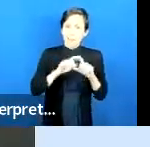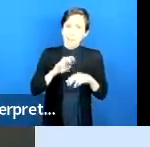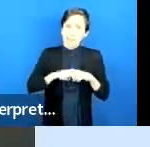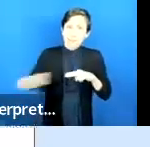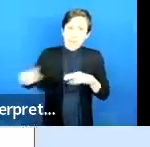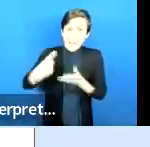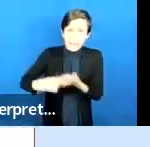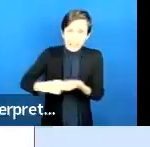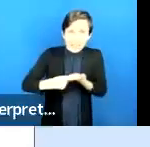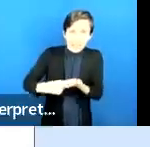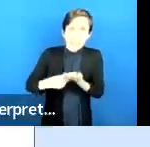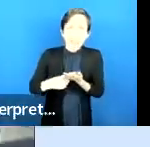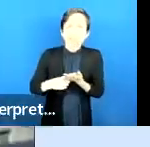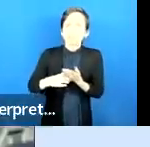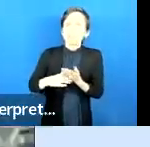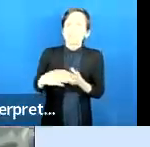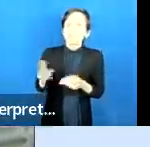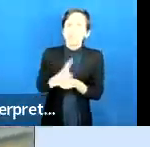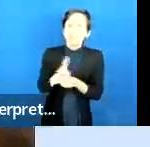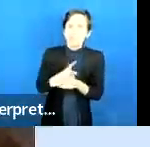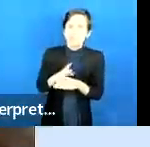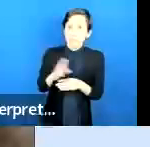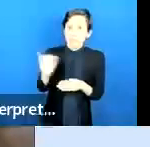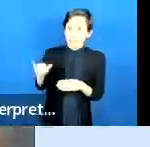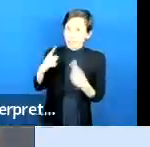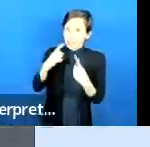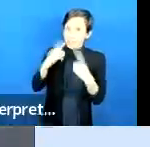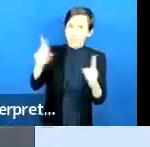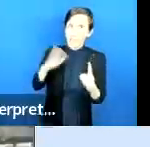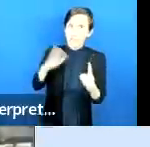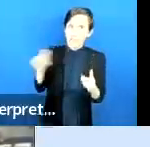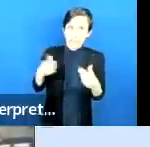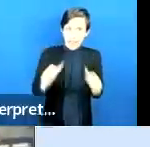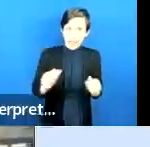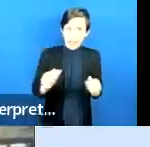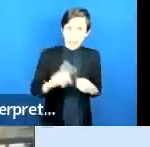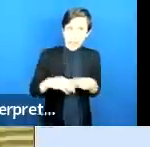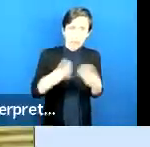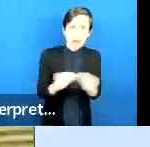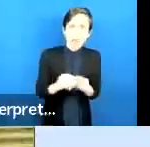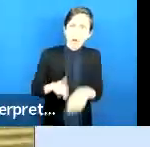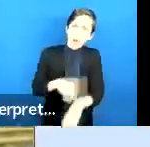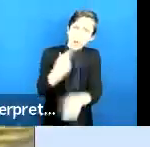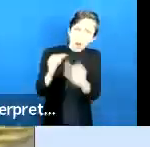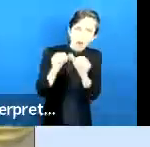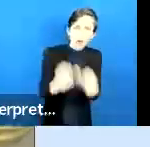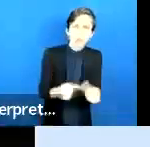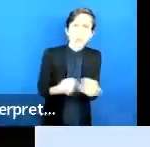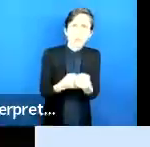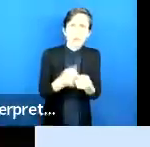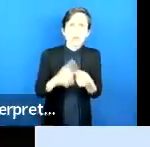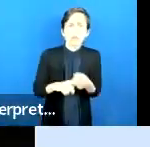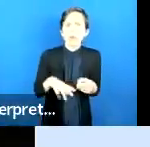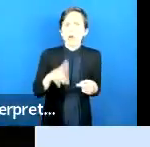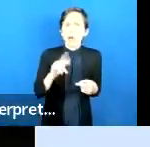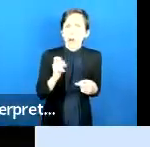Building off of the success of the Youth summit and in an effort to provide more long-term support to underrepresented in medicine middle school students.